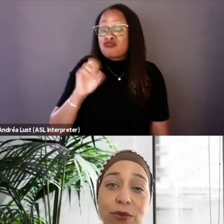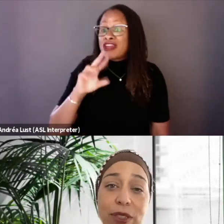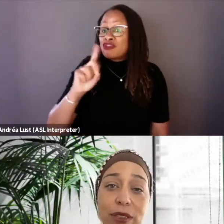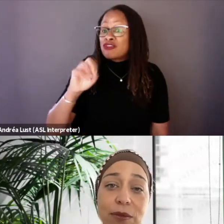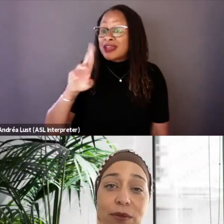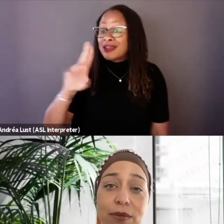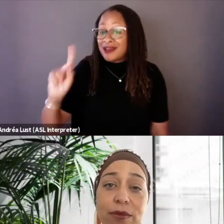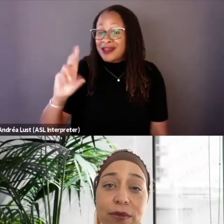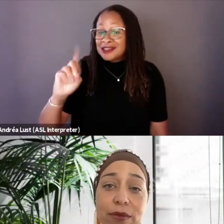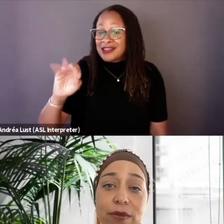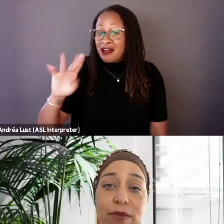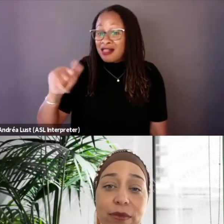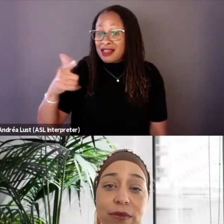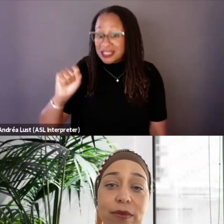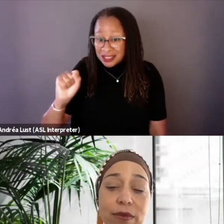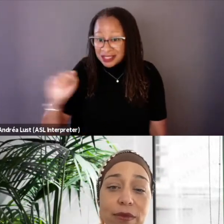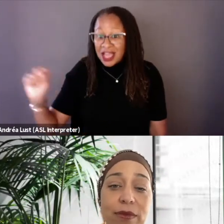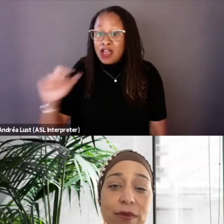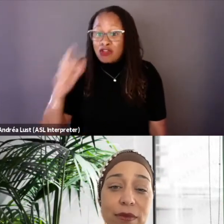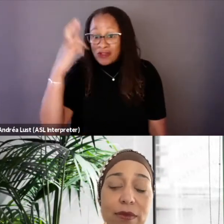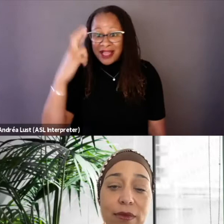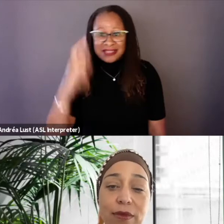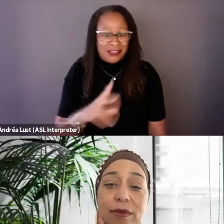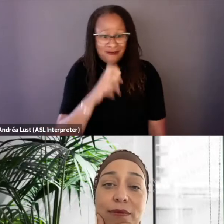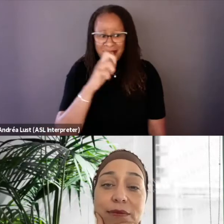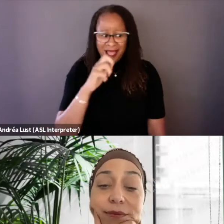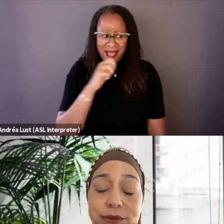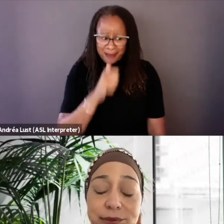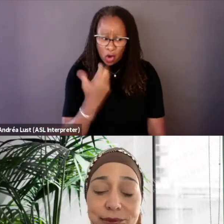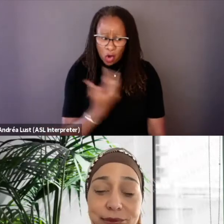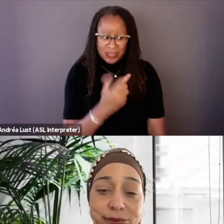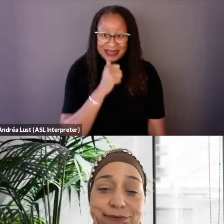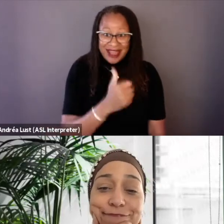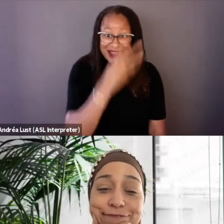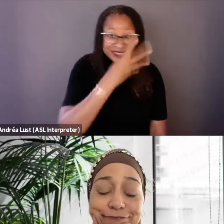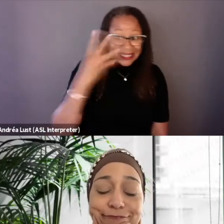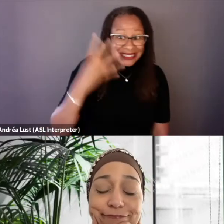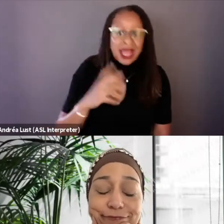not that he's just not a citizen, he's not considered a person, you know.